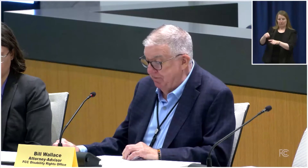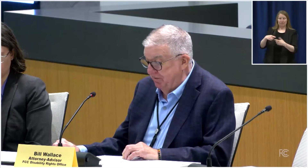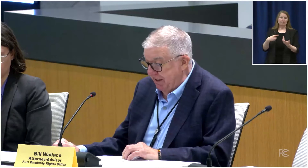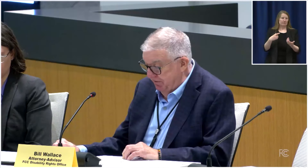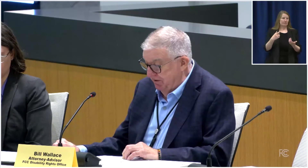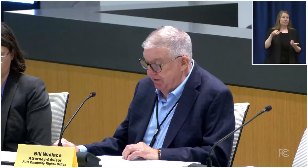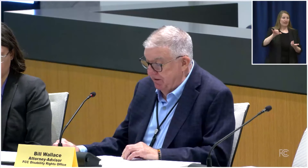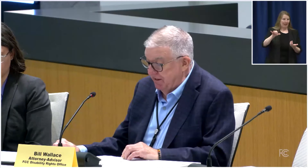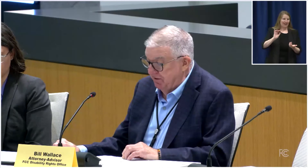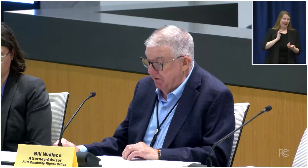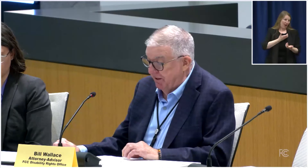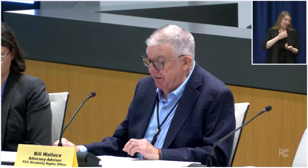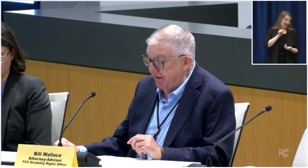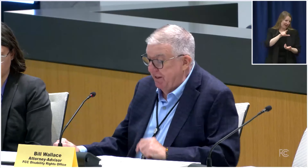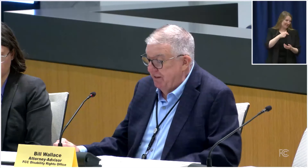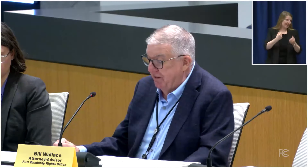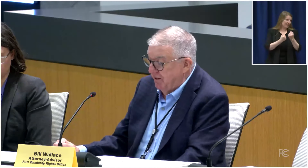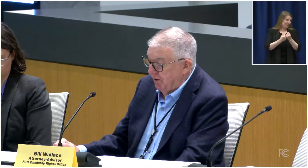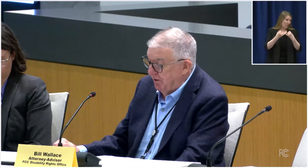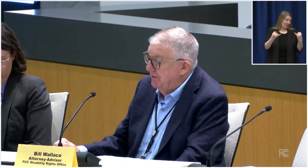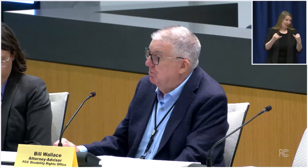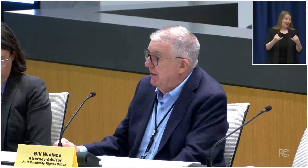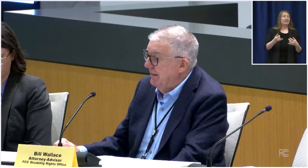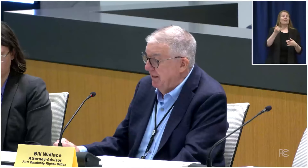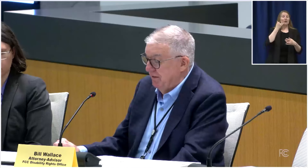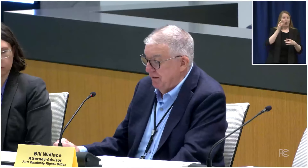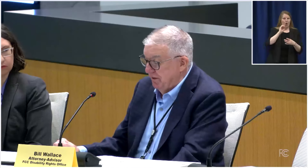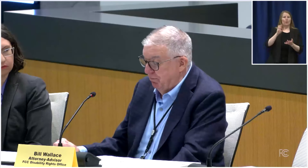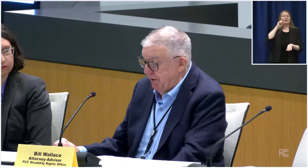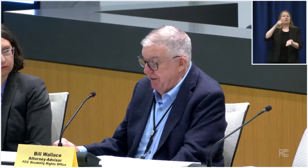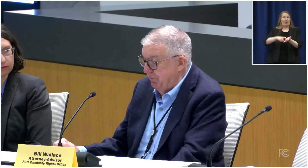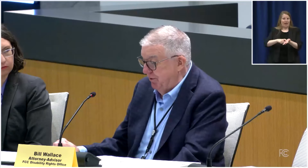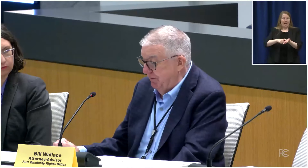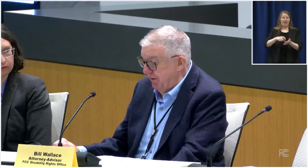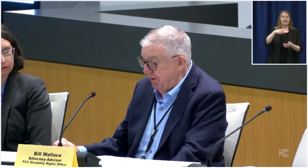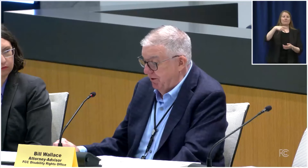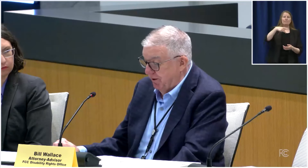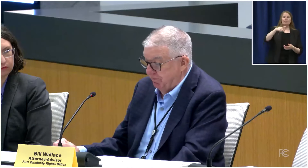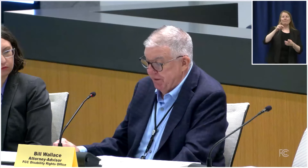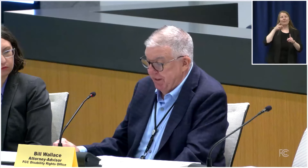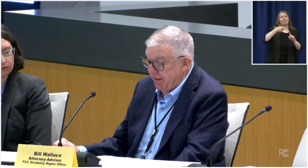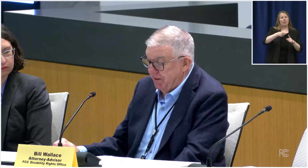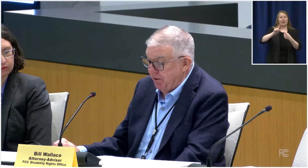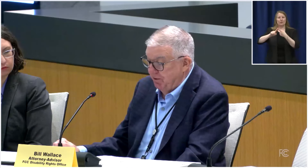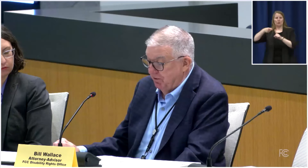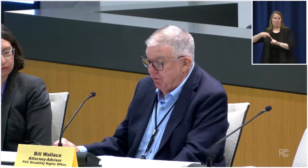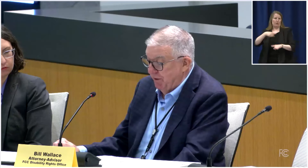IN THE DIRECTORY AN ASL-FLUENT COMMUNICATIONS ASSISTANT FROM THE VRS PROVIDER WILL ENTER THE CALL